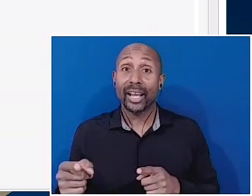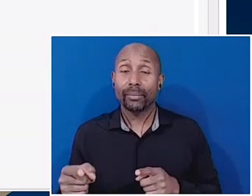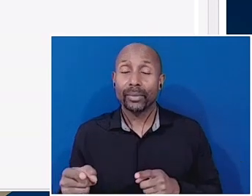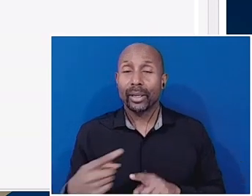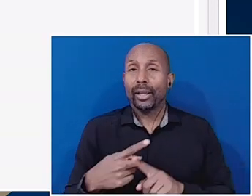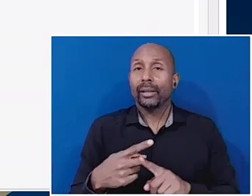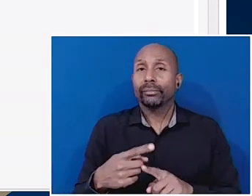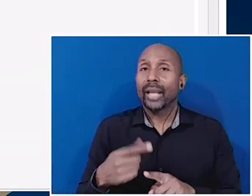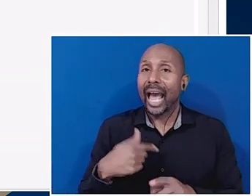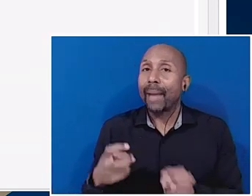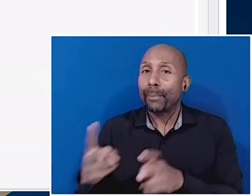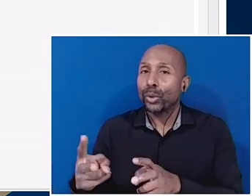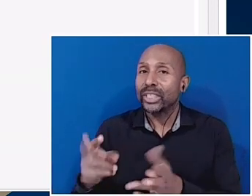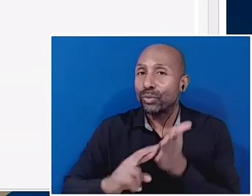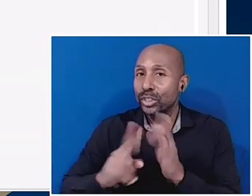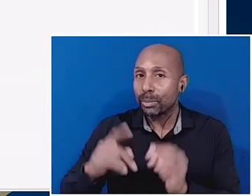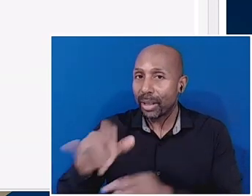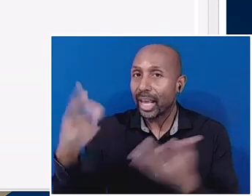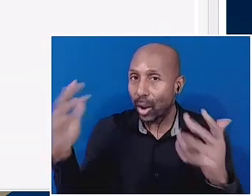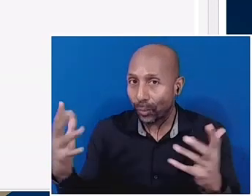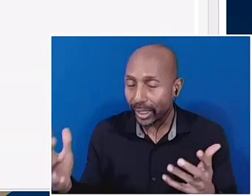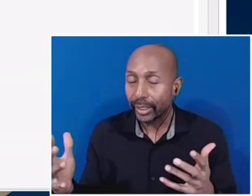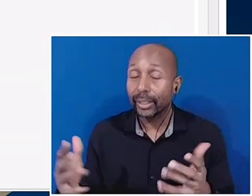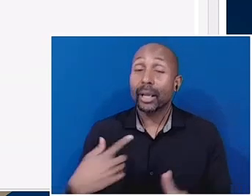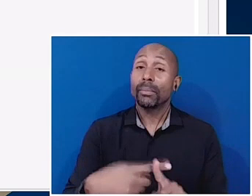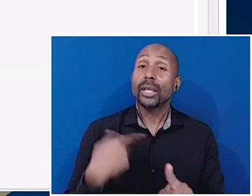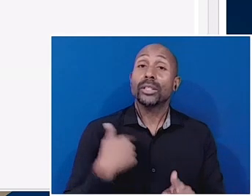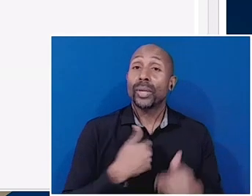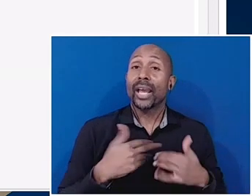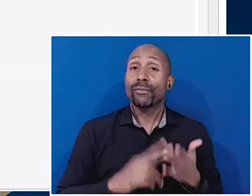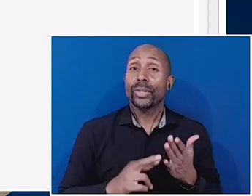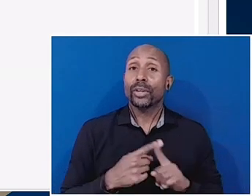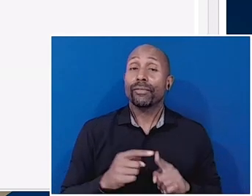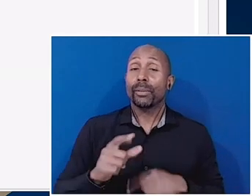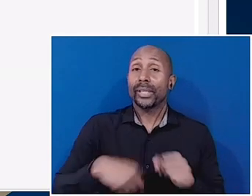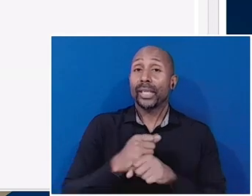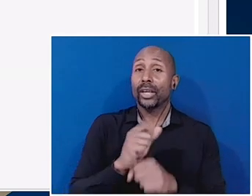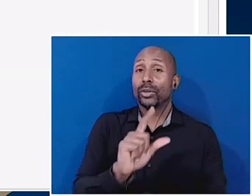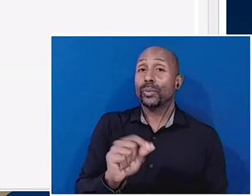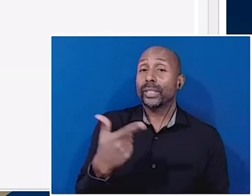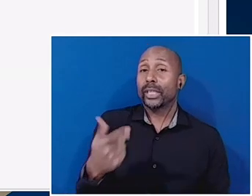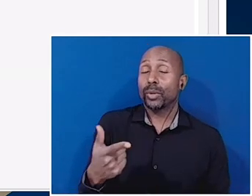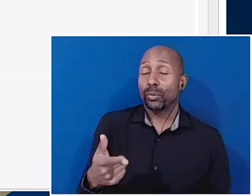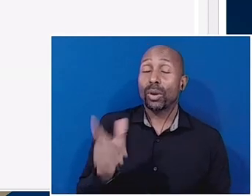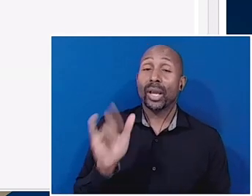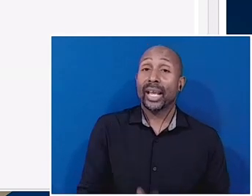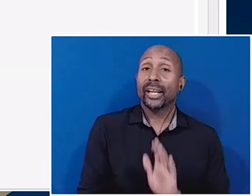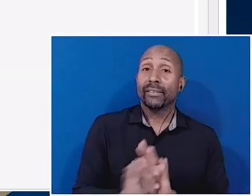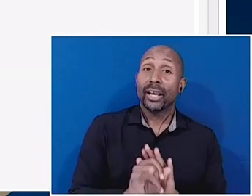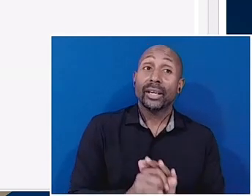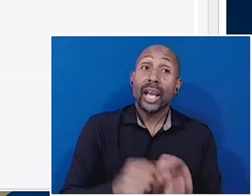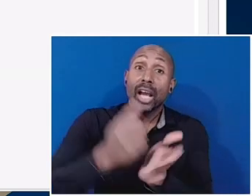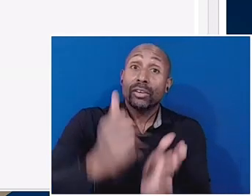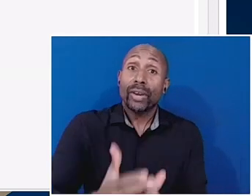There's also research from 2021 that identifies that accrediting agency's policies are inadequate.